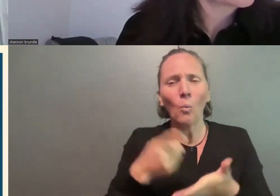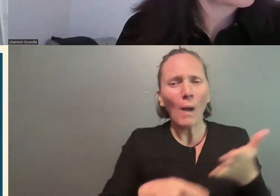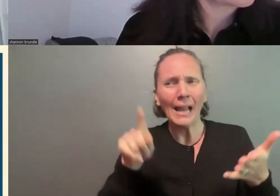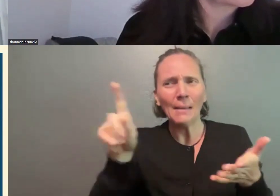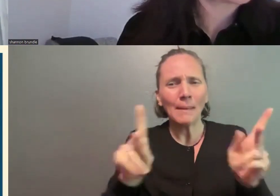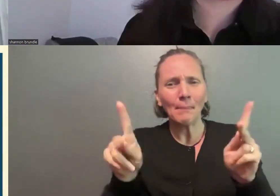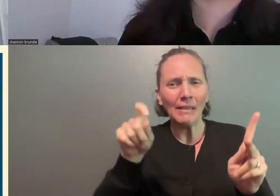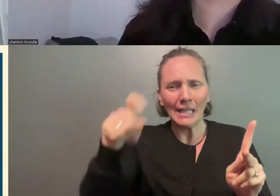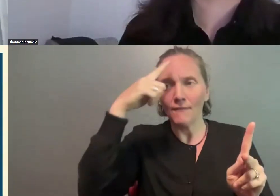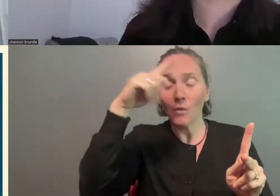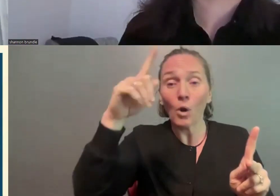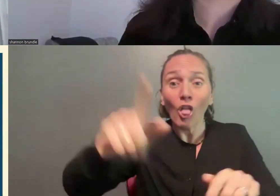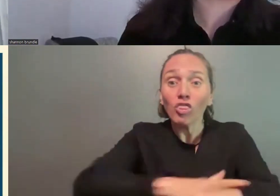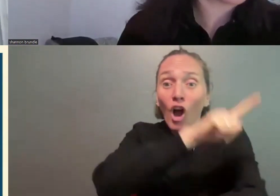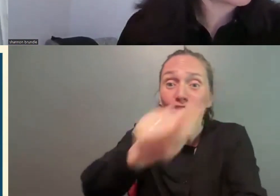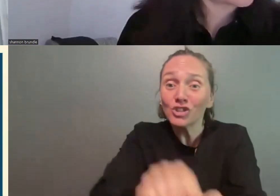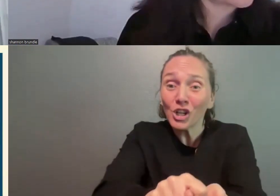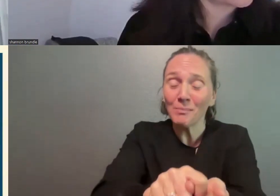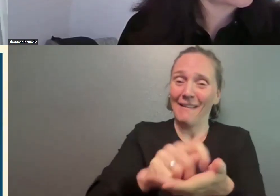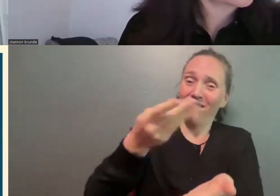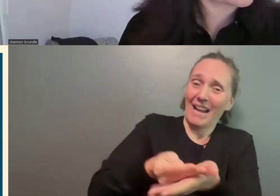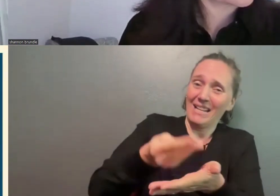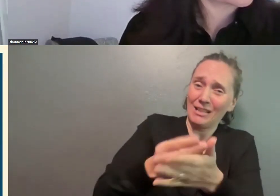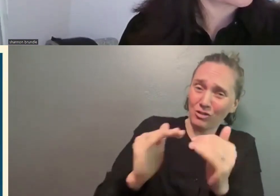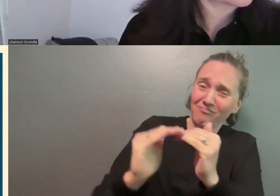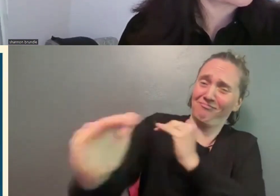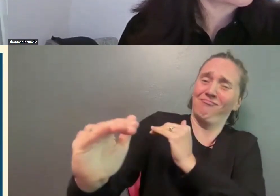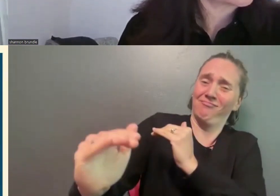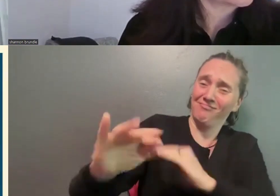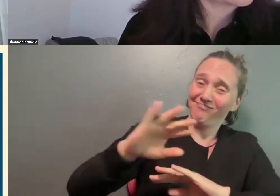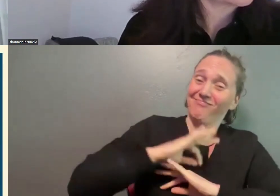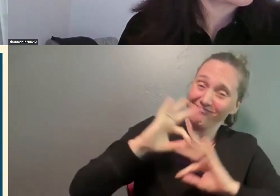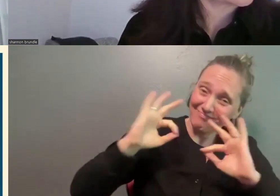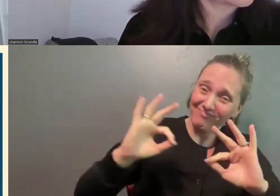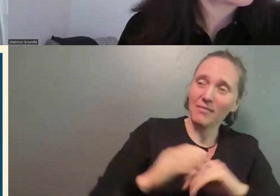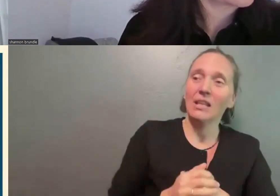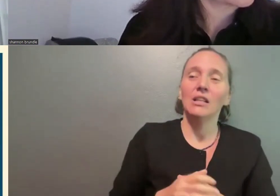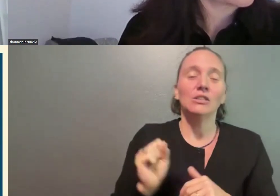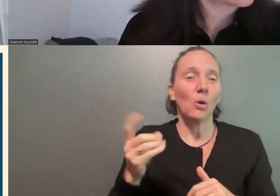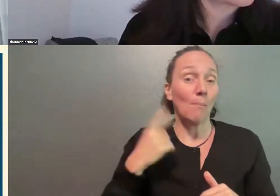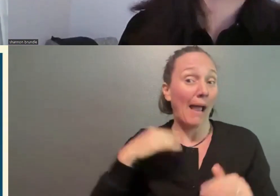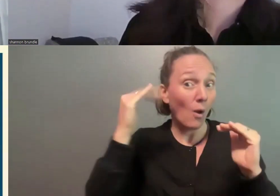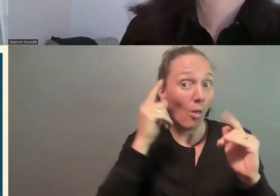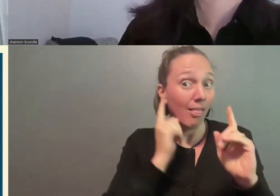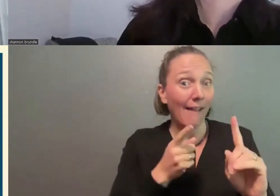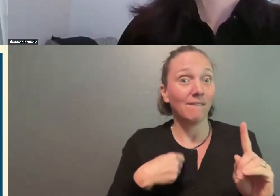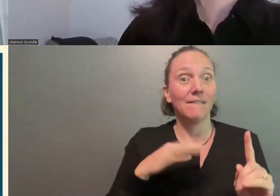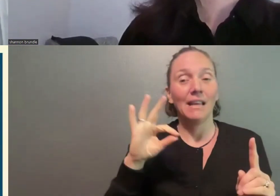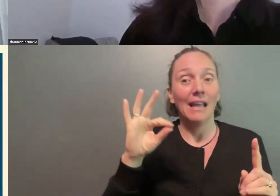So what I would hope is that, you know, we will have these multiple measures. We have the federal poverty guidelines, which are clearly inadequate, inadequate.